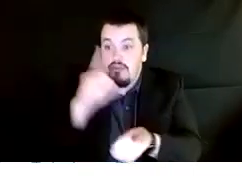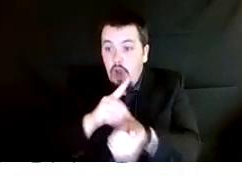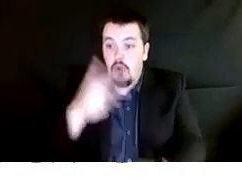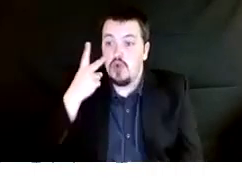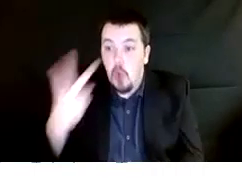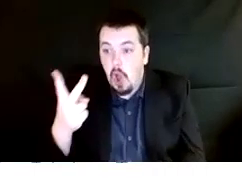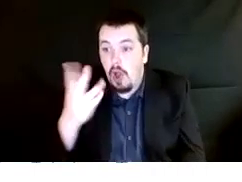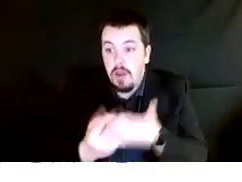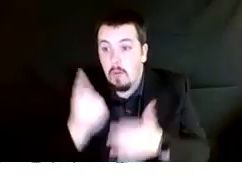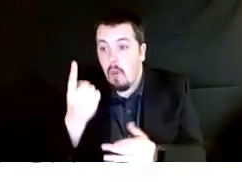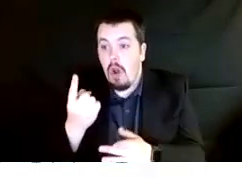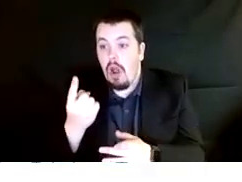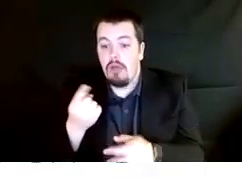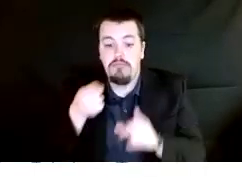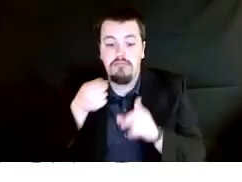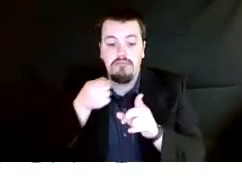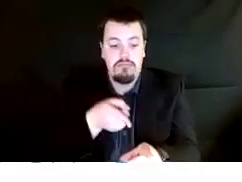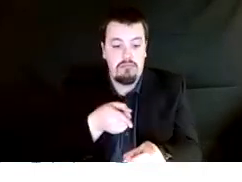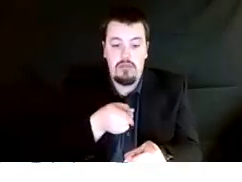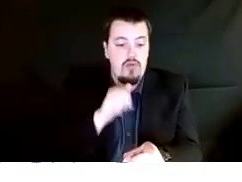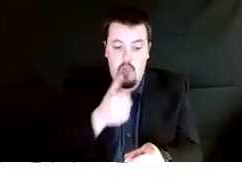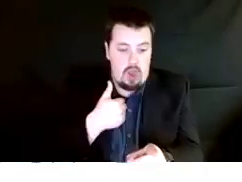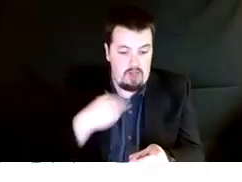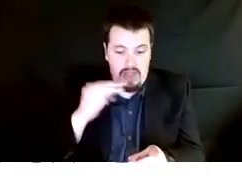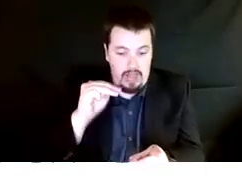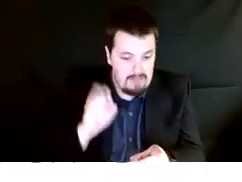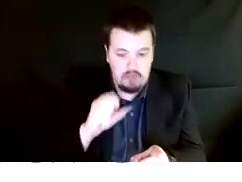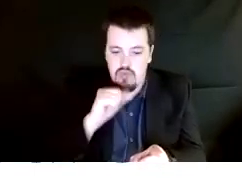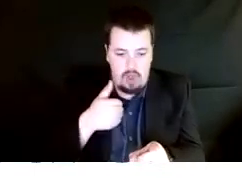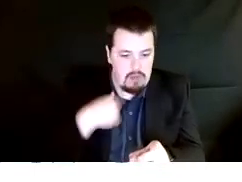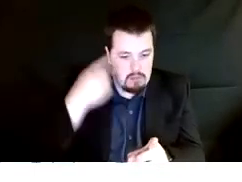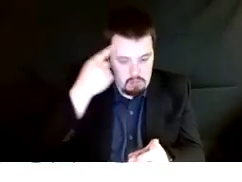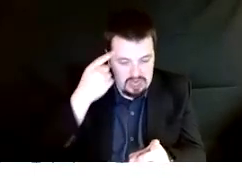who did not have that disability and someone who did and they both needed a ventilator